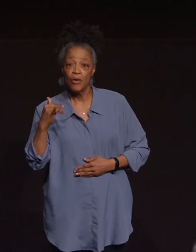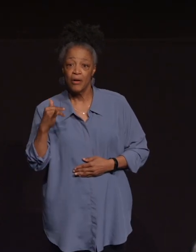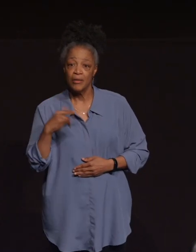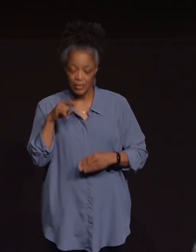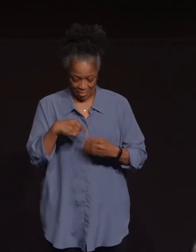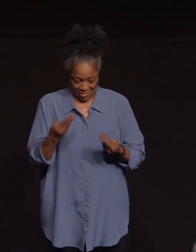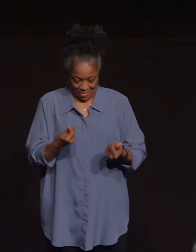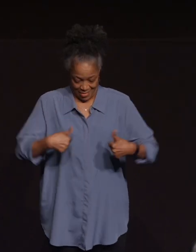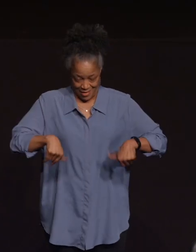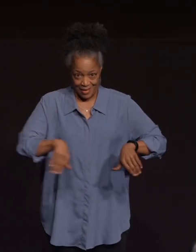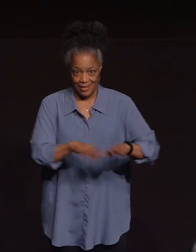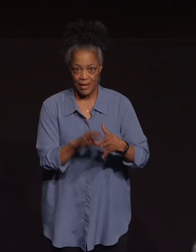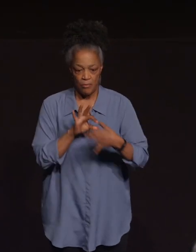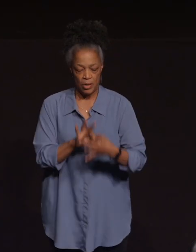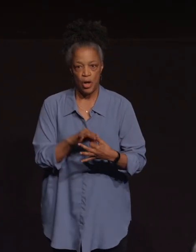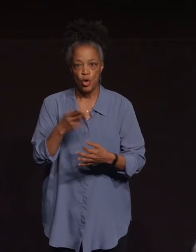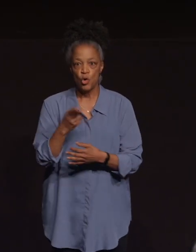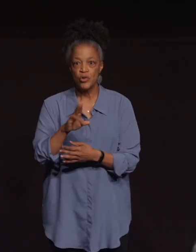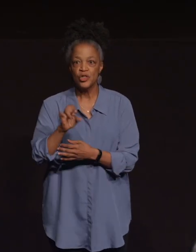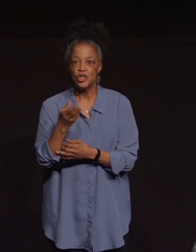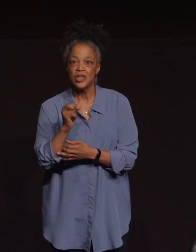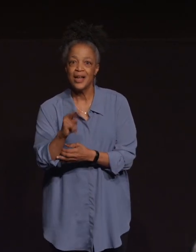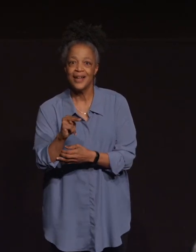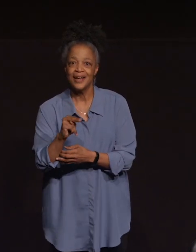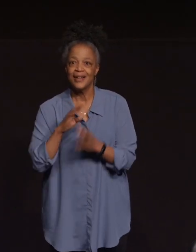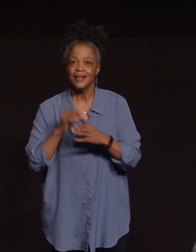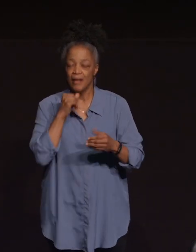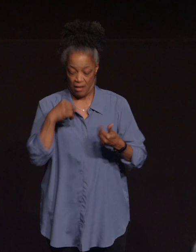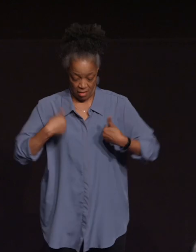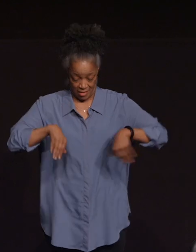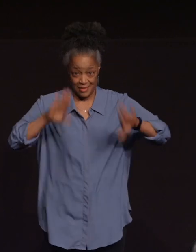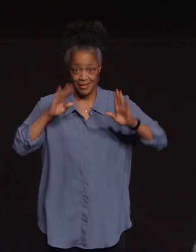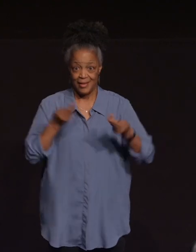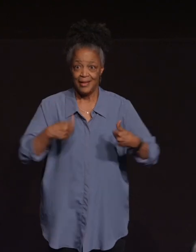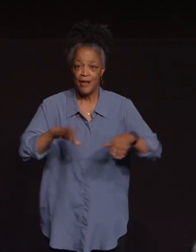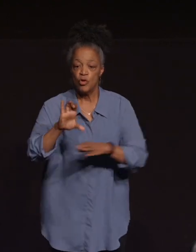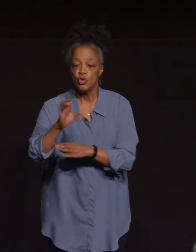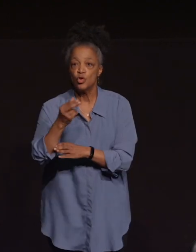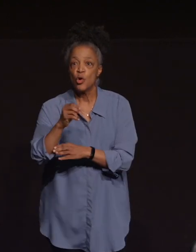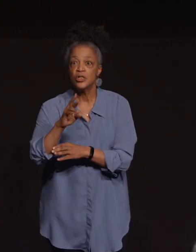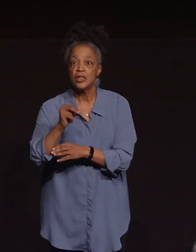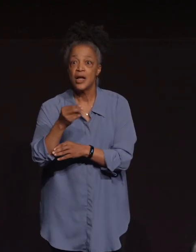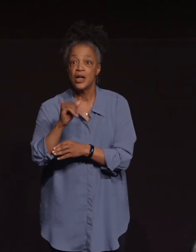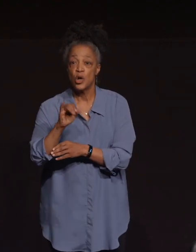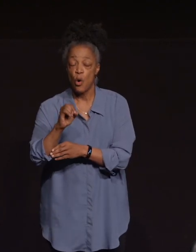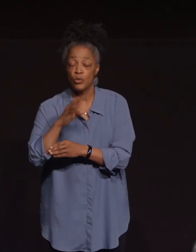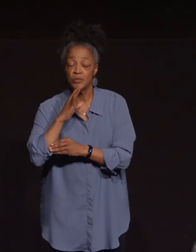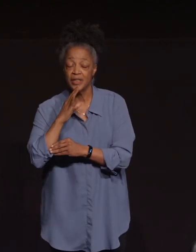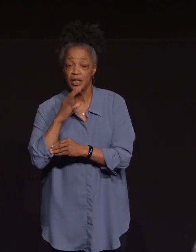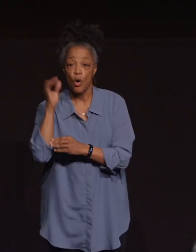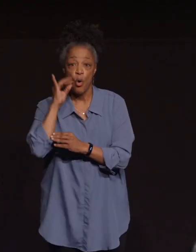territory of the Huichin, the ancestral and unseated land of the Chochenyo-speaking Ohlone, the successors of this historic